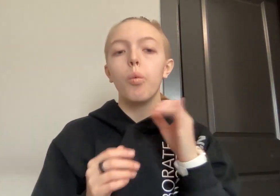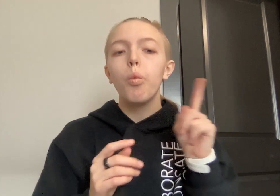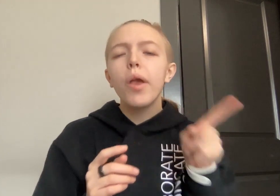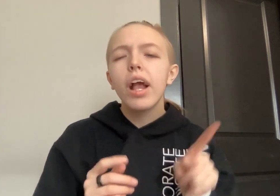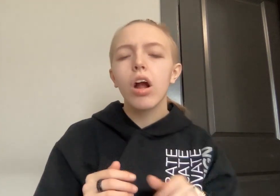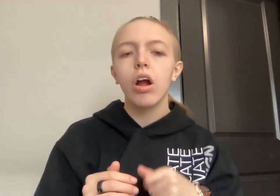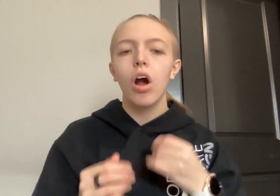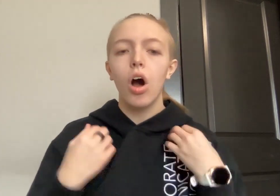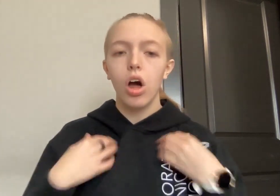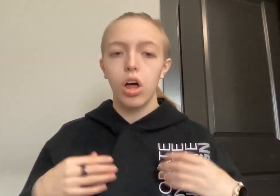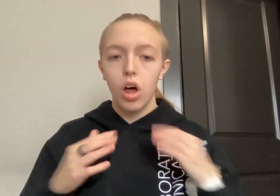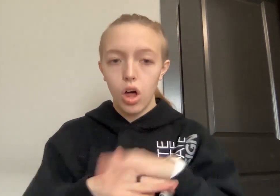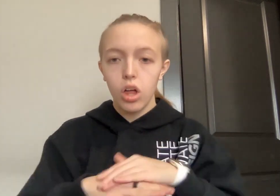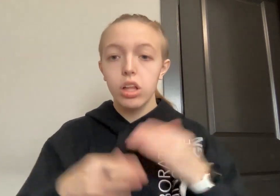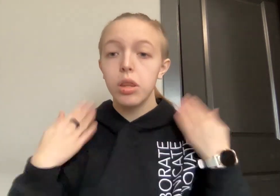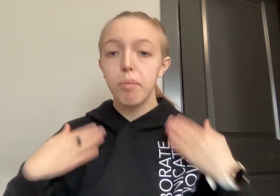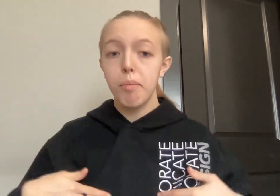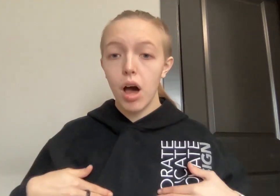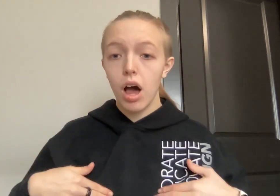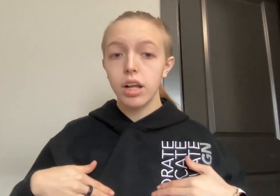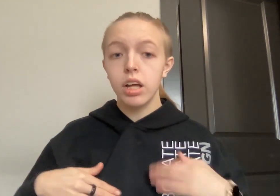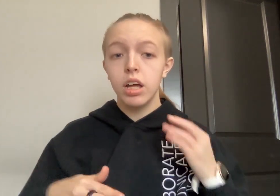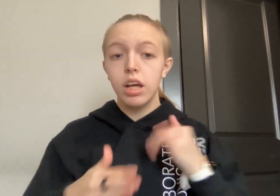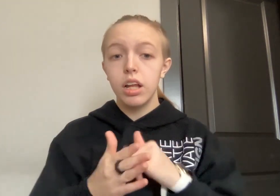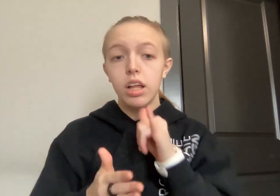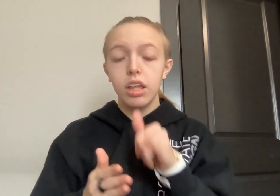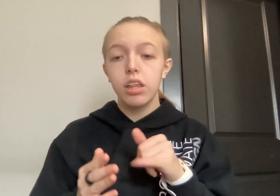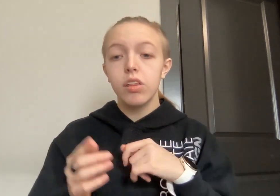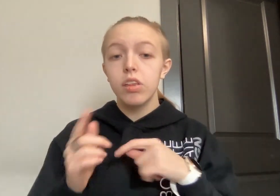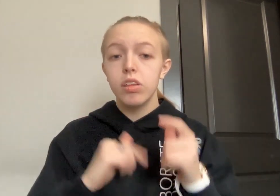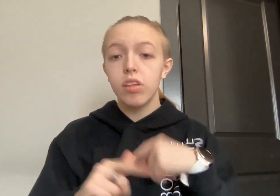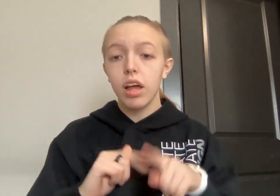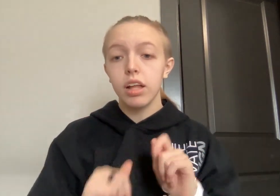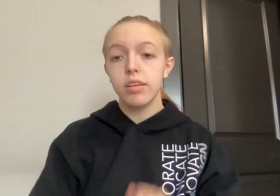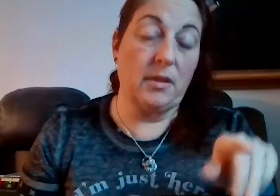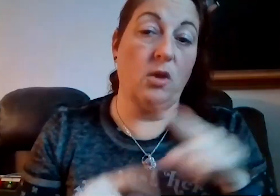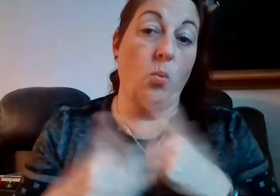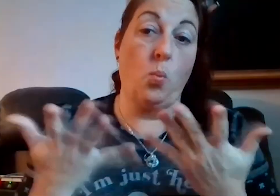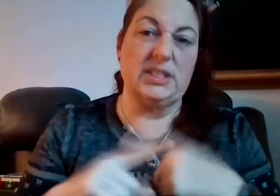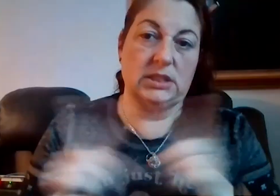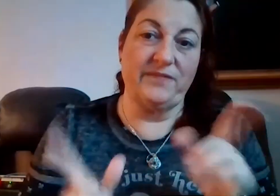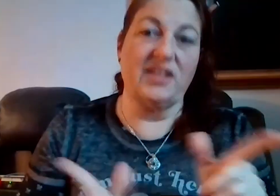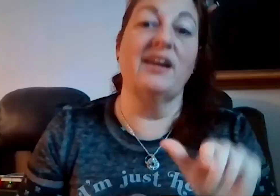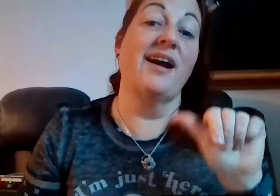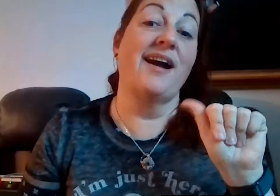where on the body it is signed.